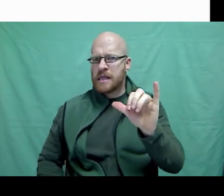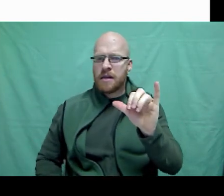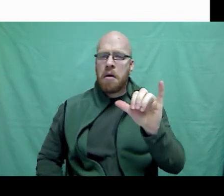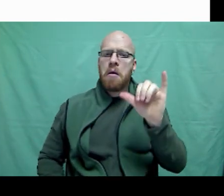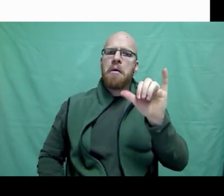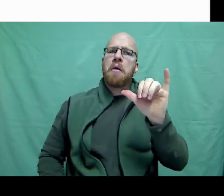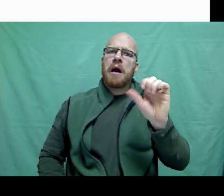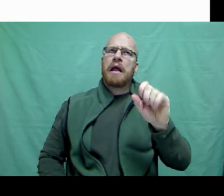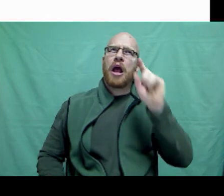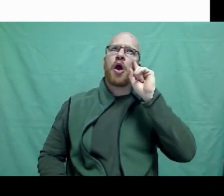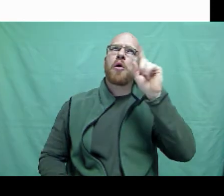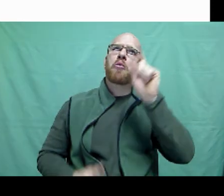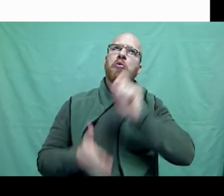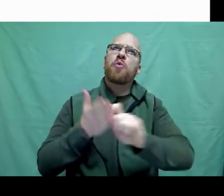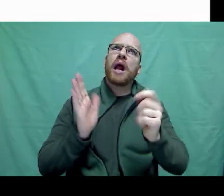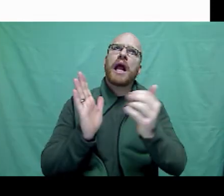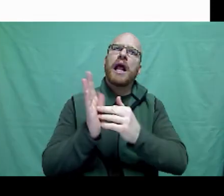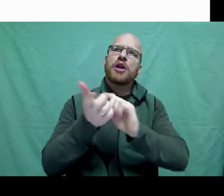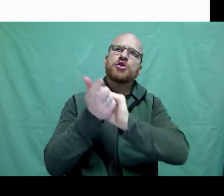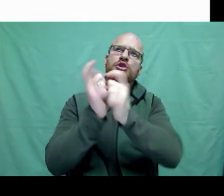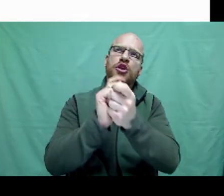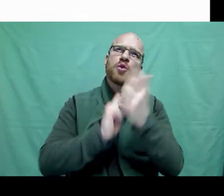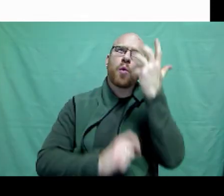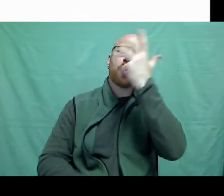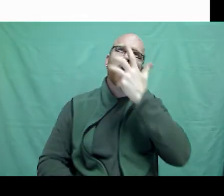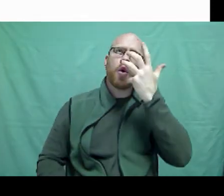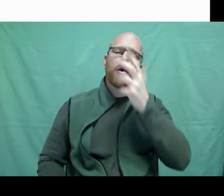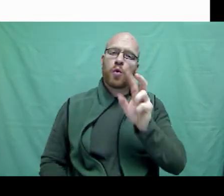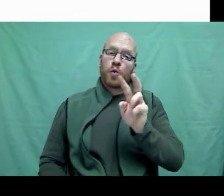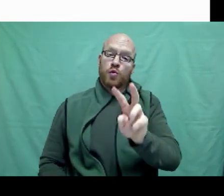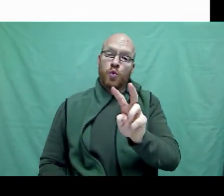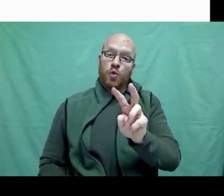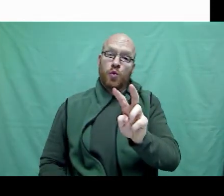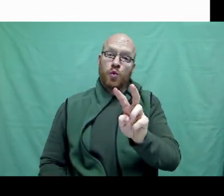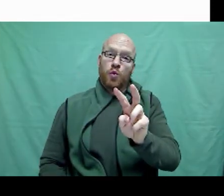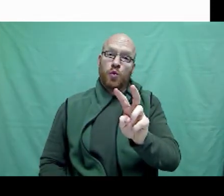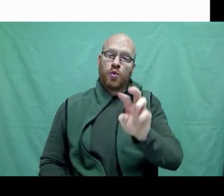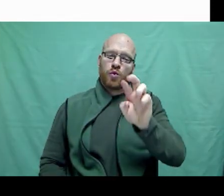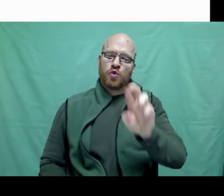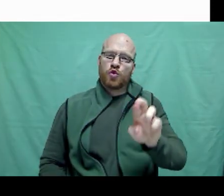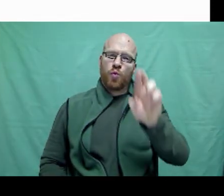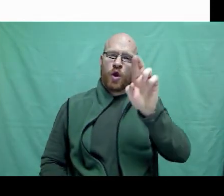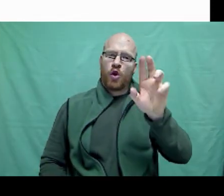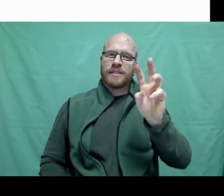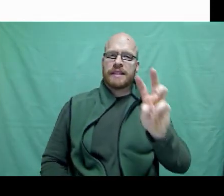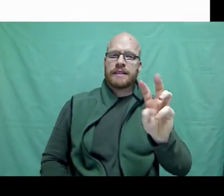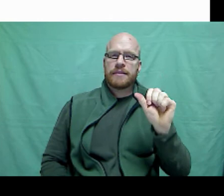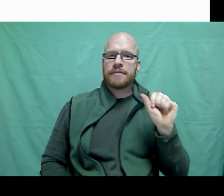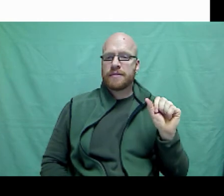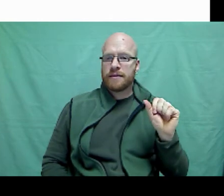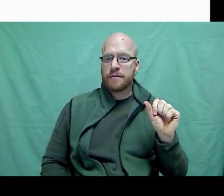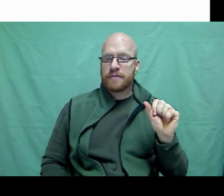oh okay I can think about writing it as 2 times the squared of 6.